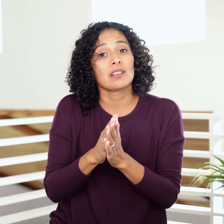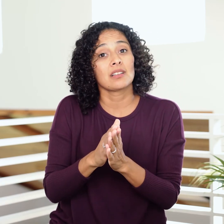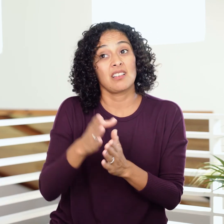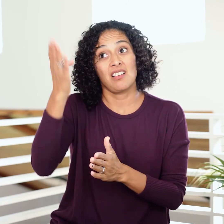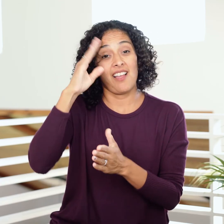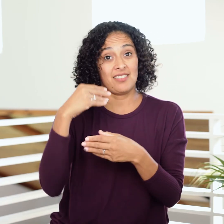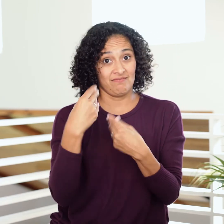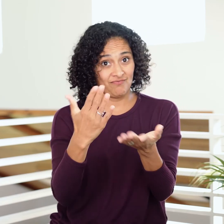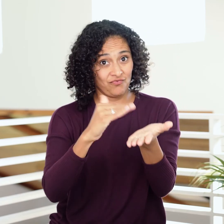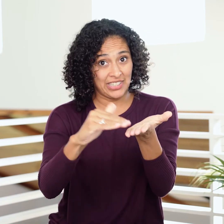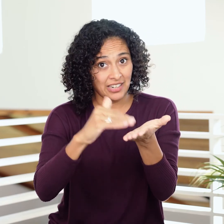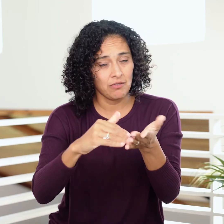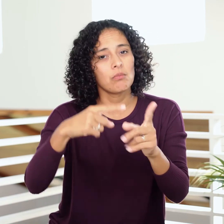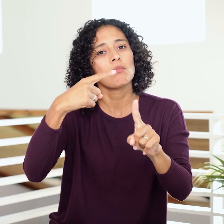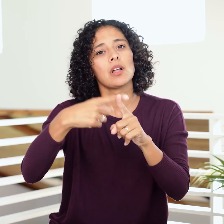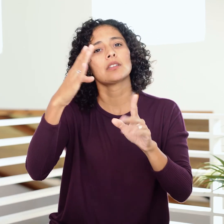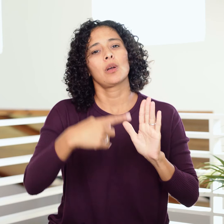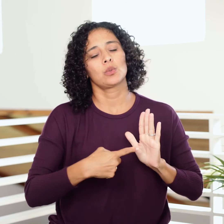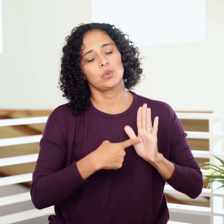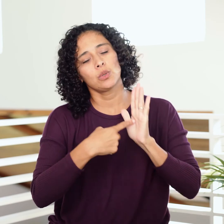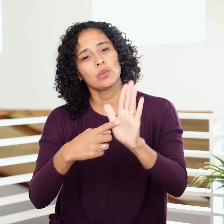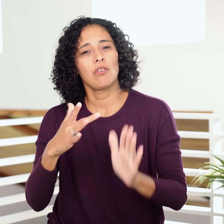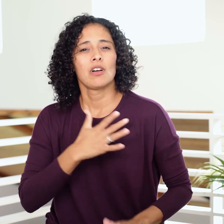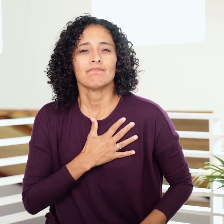Not only does God forgive, but He wants to display His heart